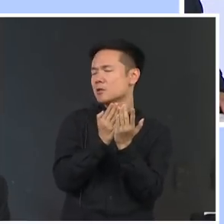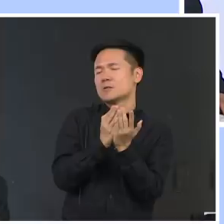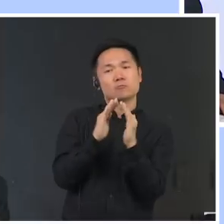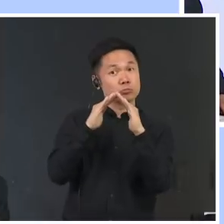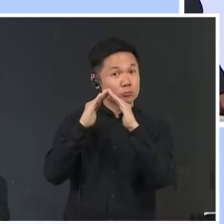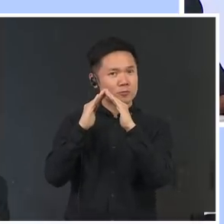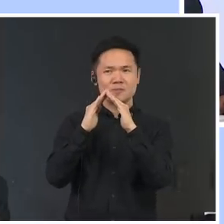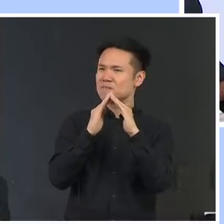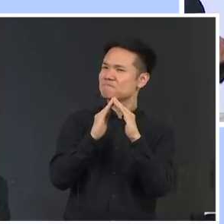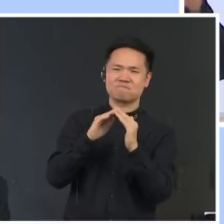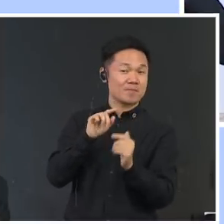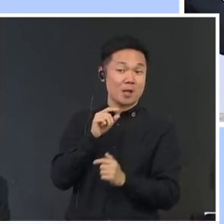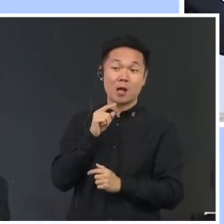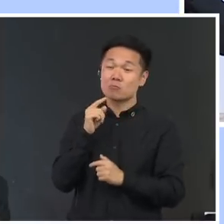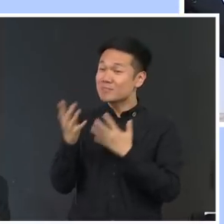minister of education also